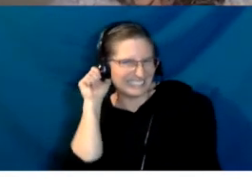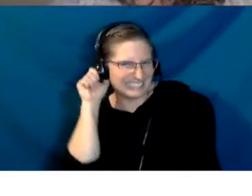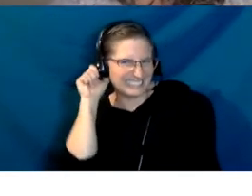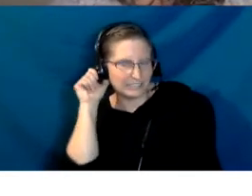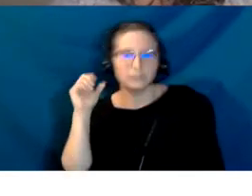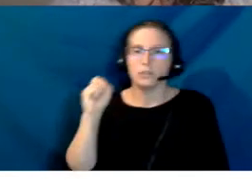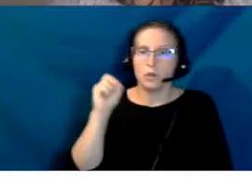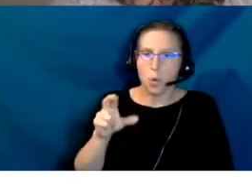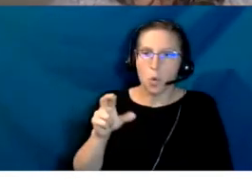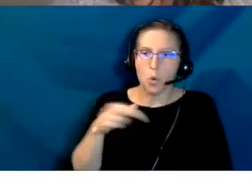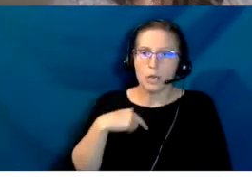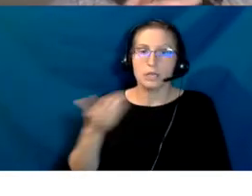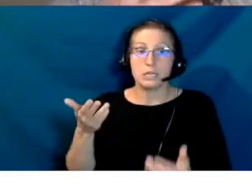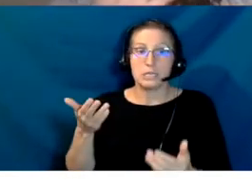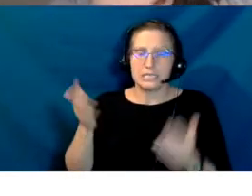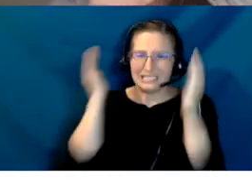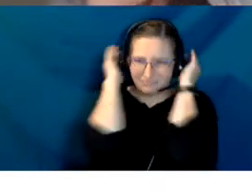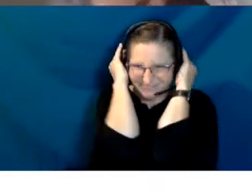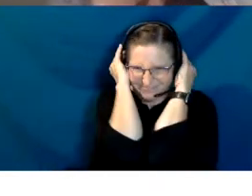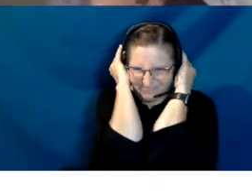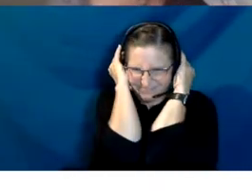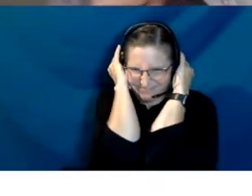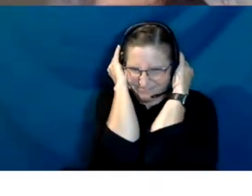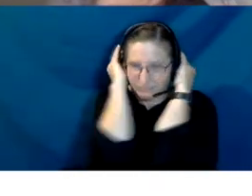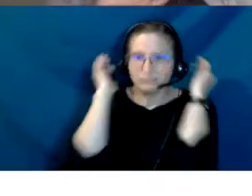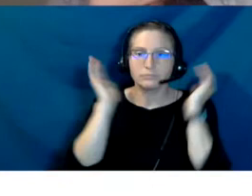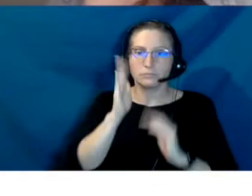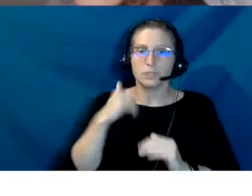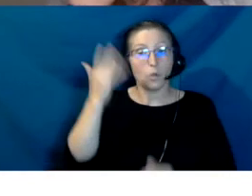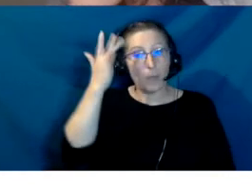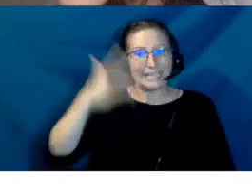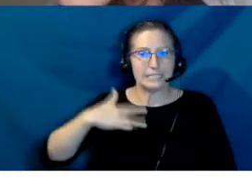also might notice a child like kind of angles, or head to one side to try to hear about her